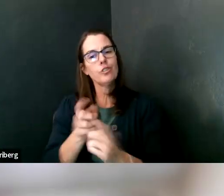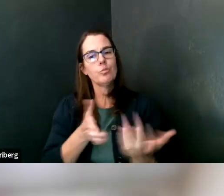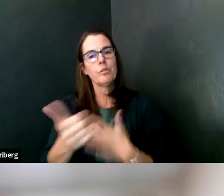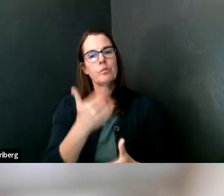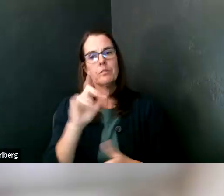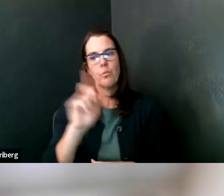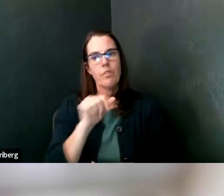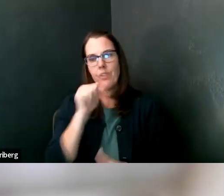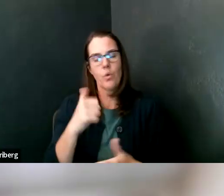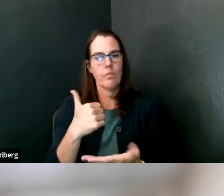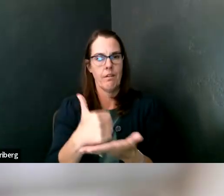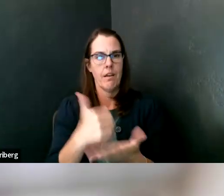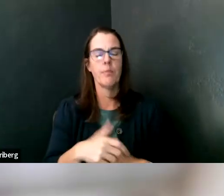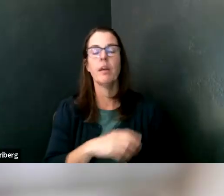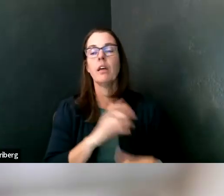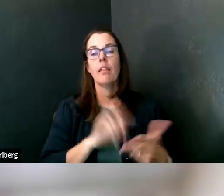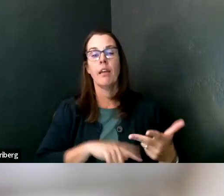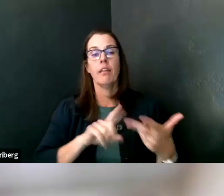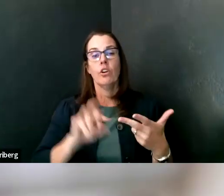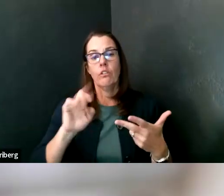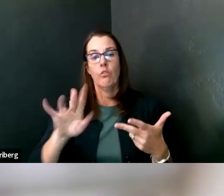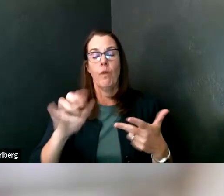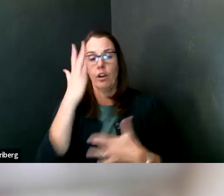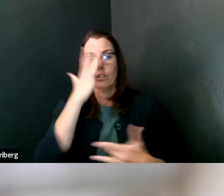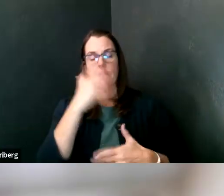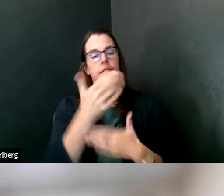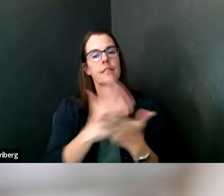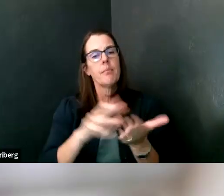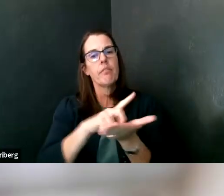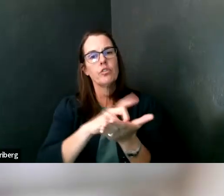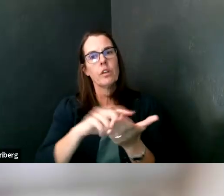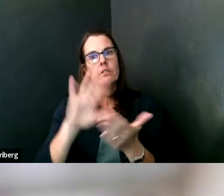on drugs with rare disease designations. Some of the drugs listed on the 2026 list are flagged with